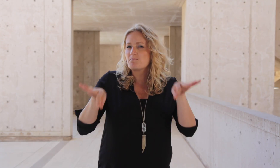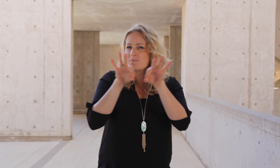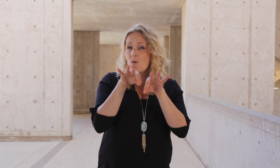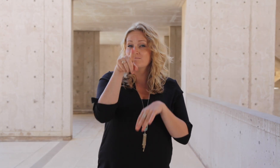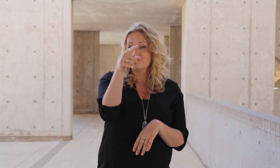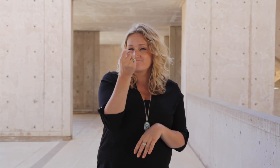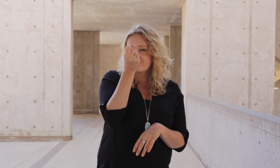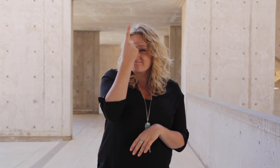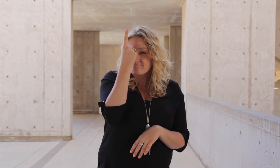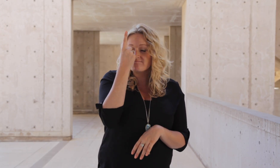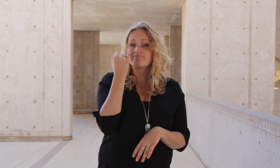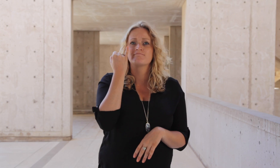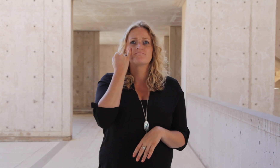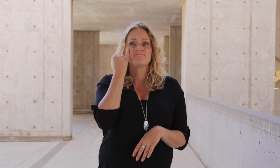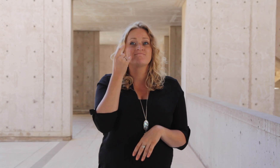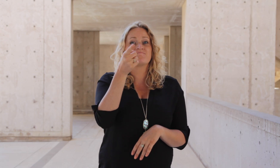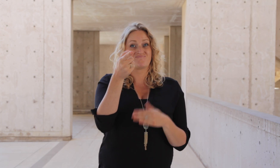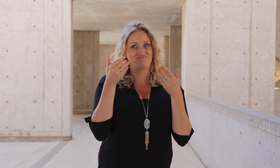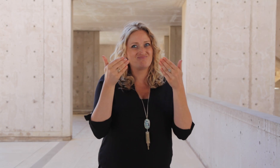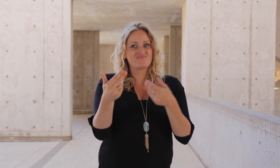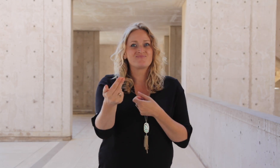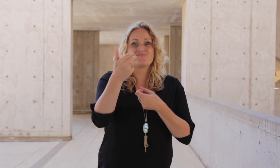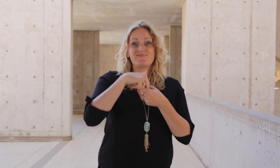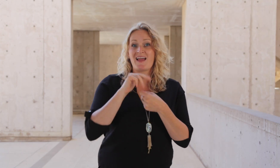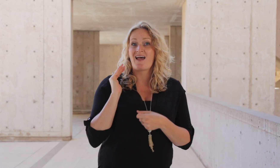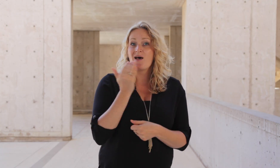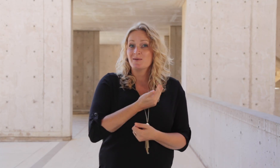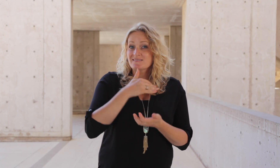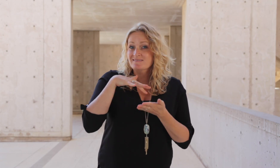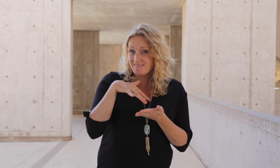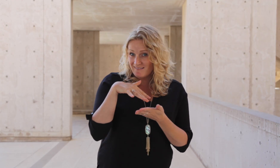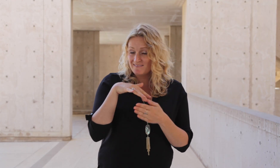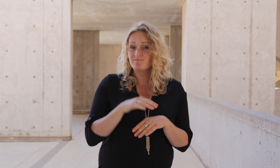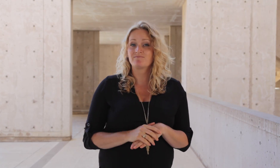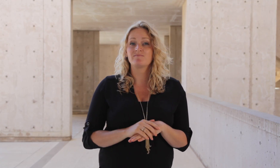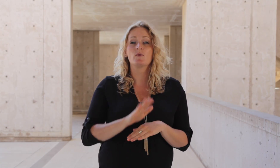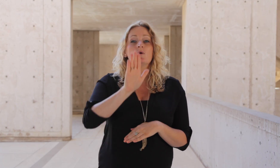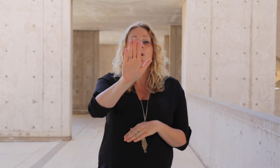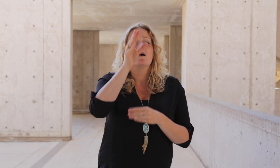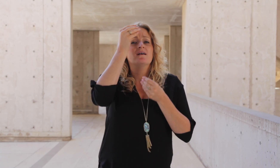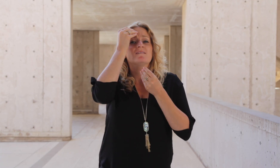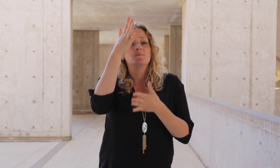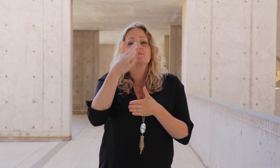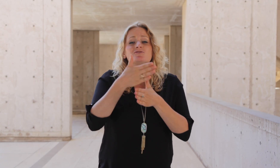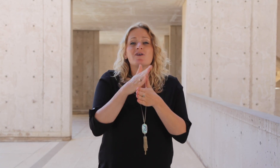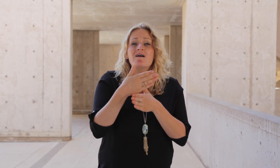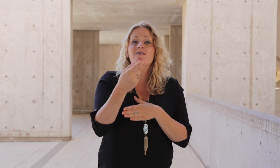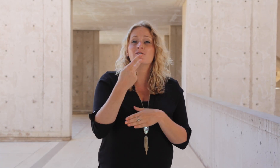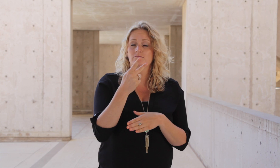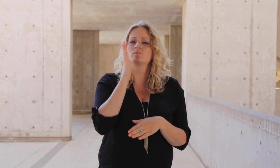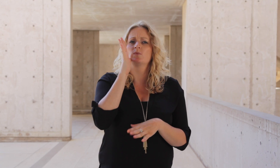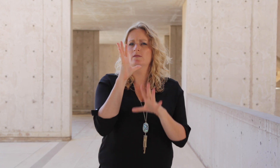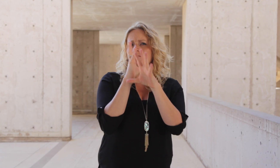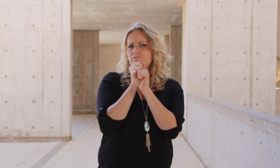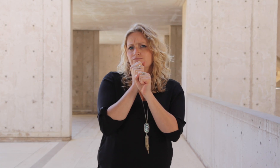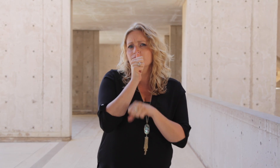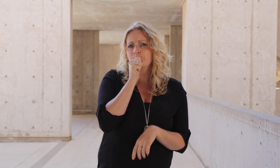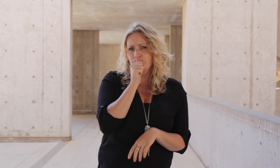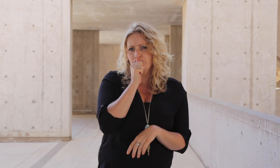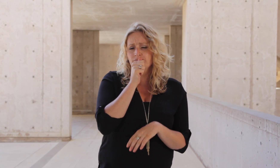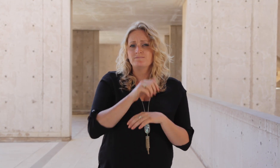To join our study, be assured that any information obtained about you during your participation in our studies is confidential.